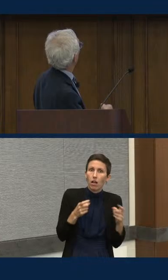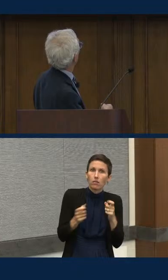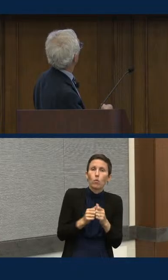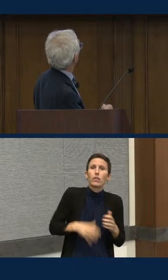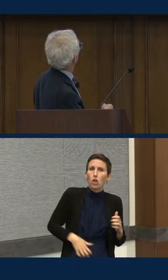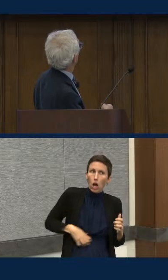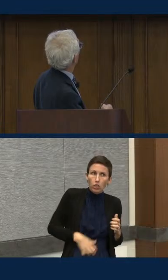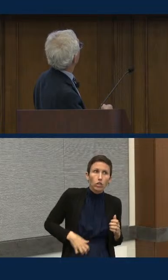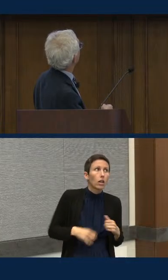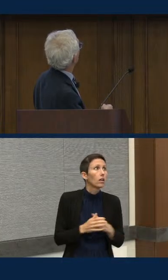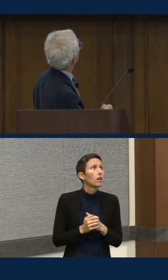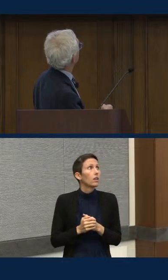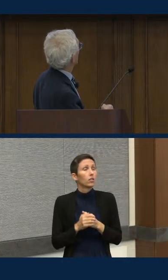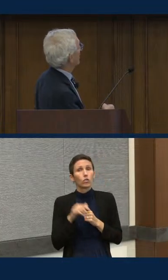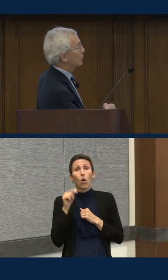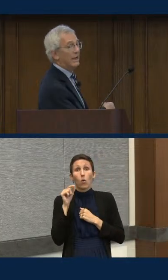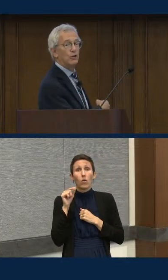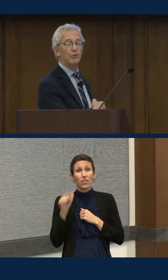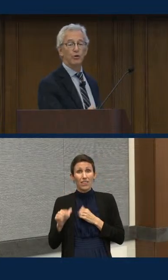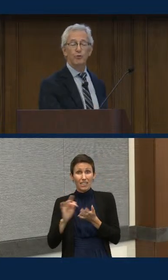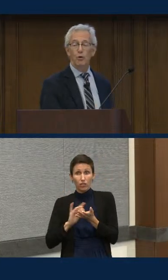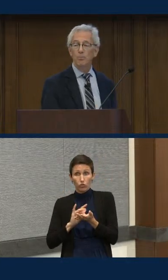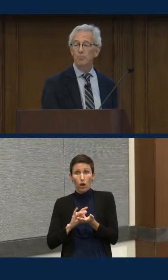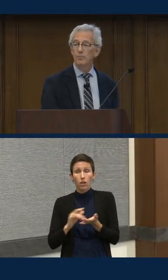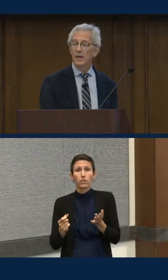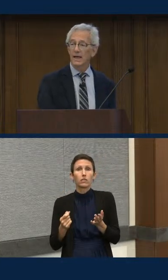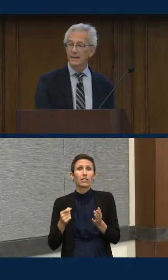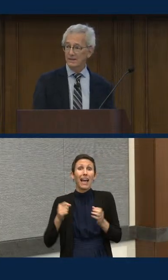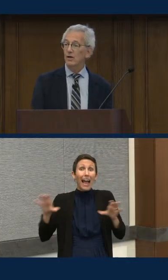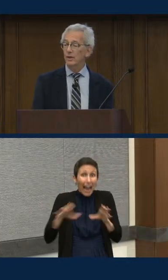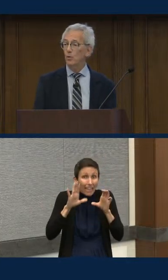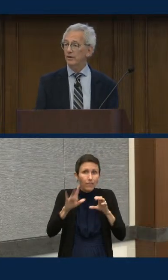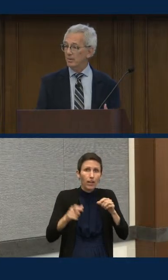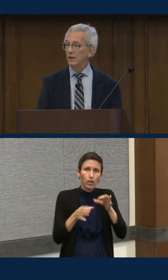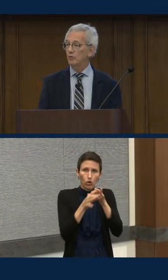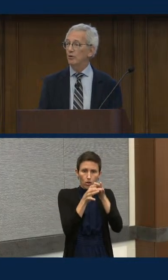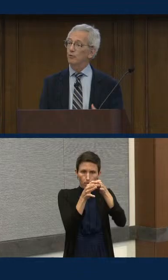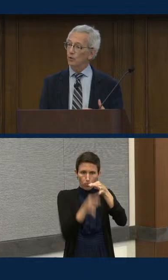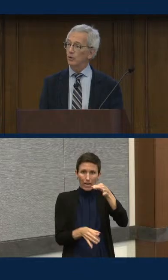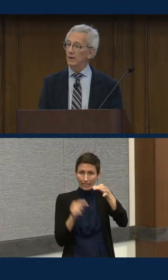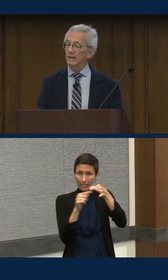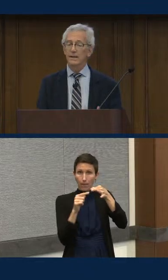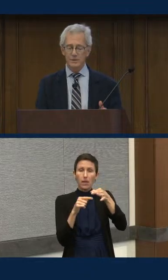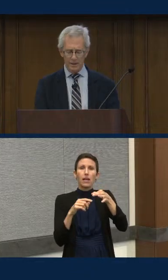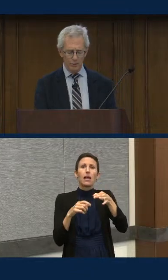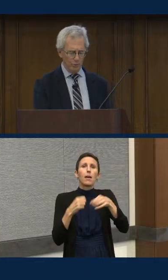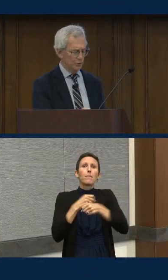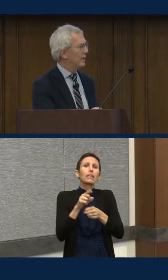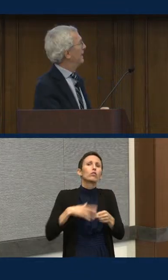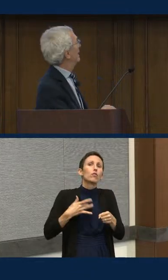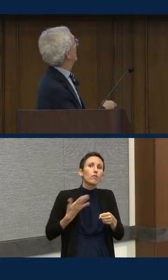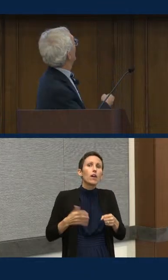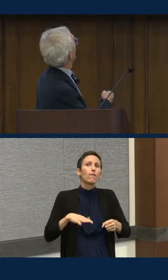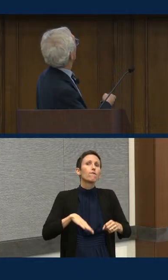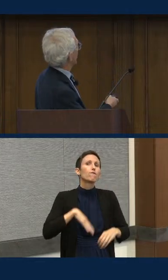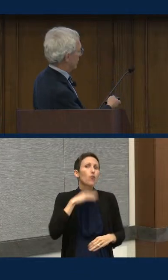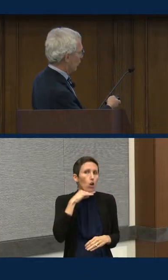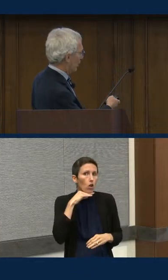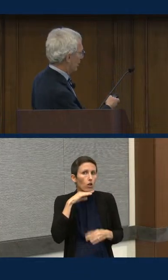nausis and they act in the brain stem to make you feel full and that is how you work and you eat